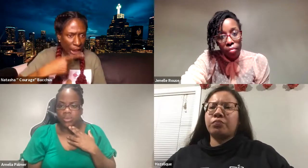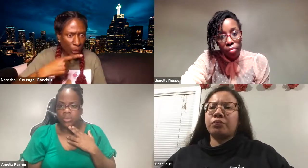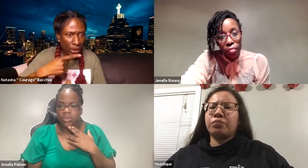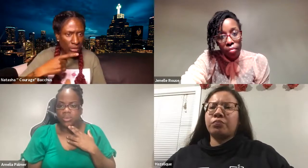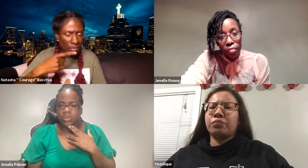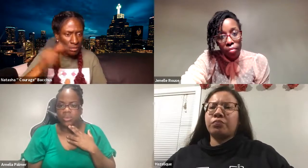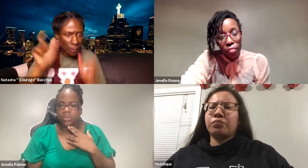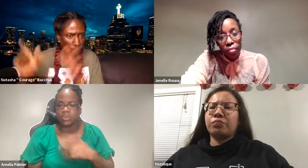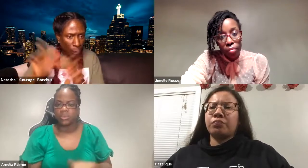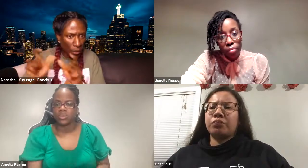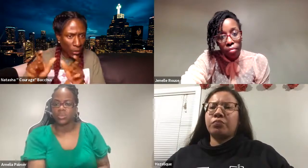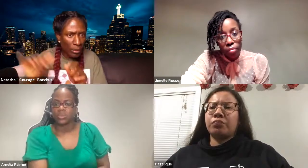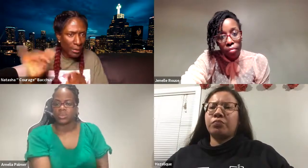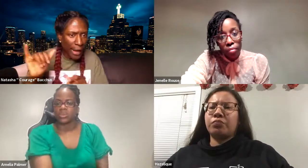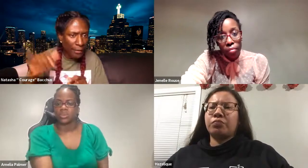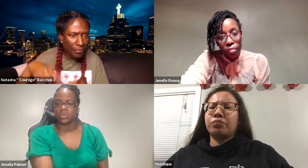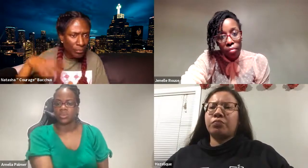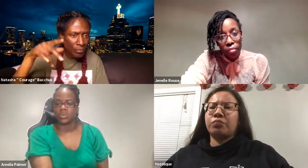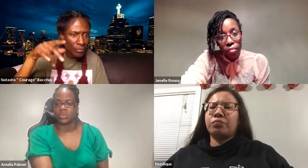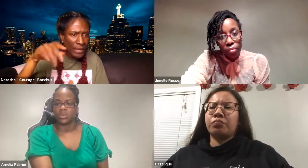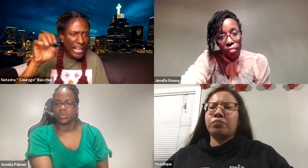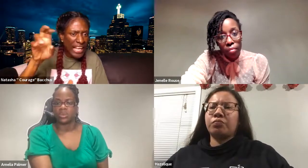have colonized language by black hearing people.